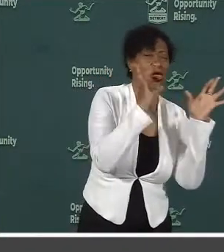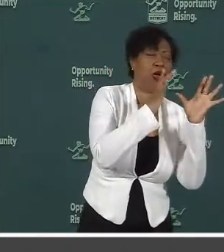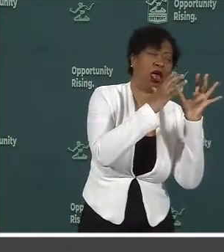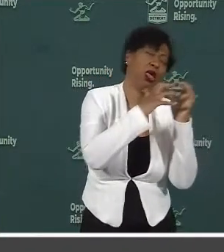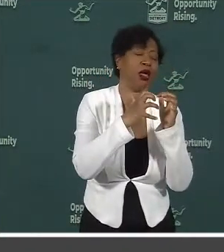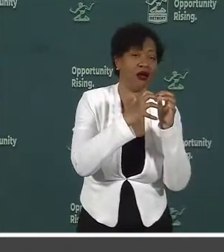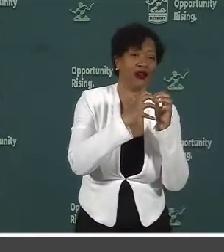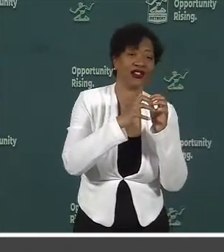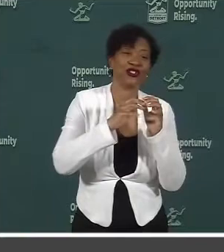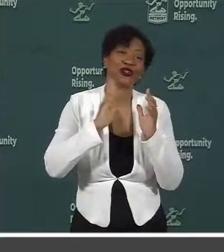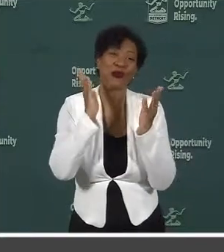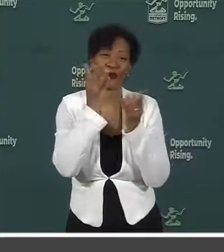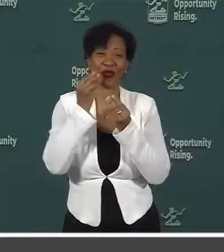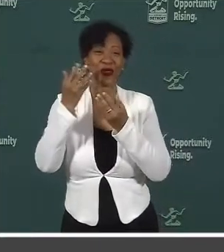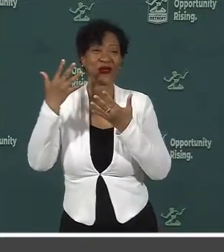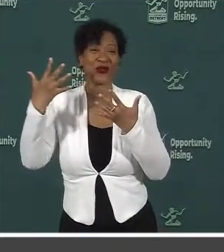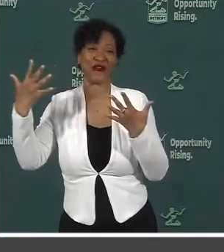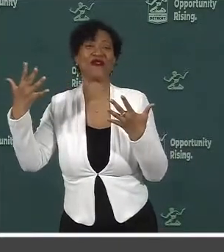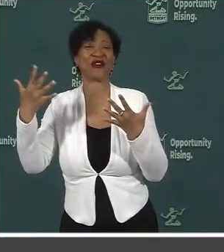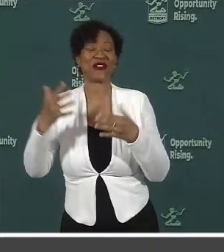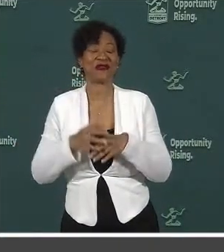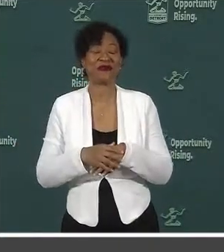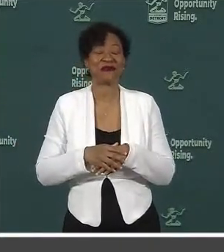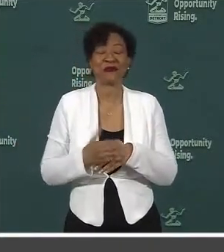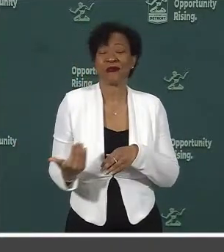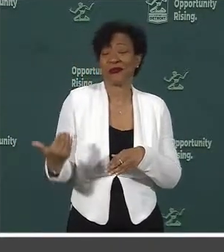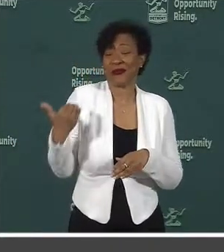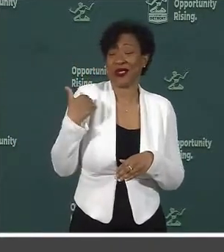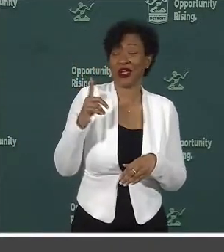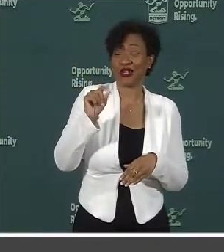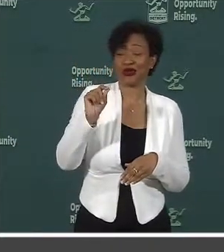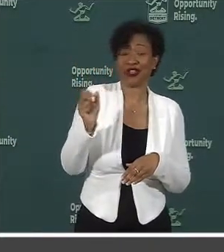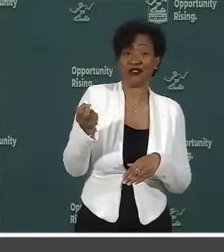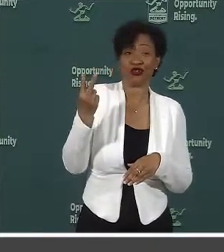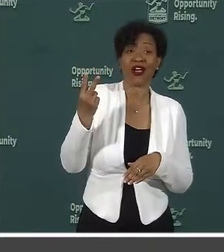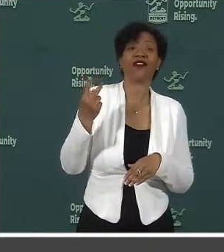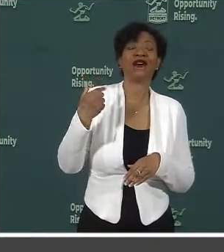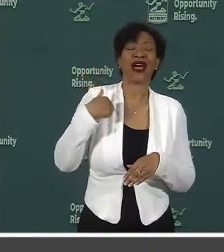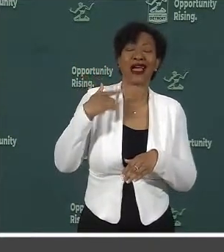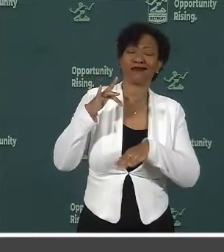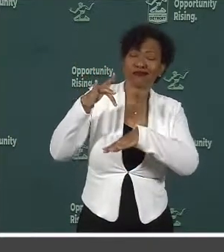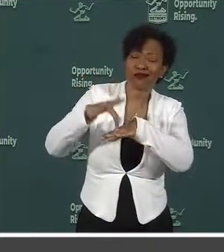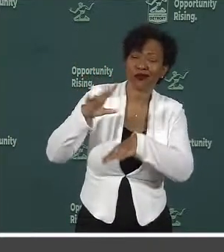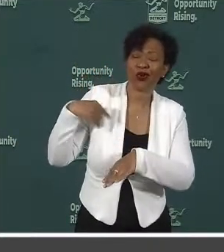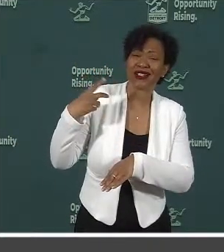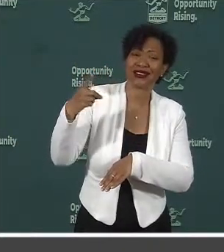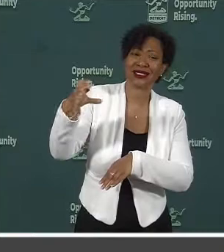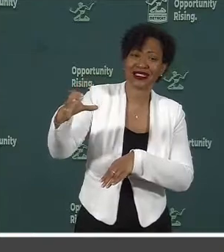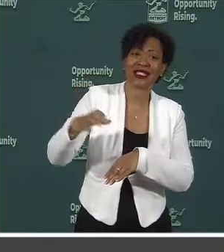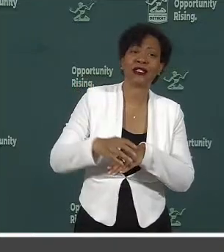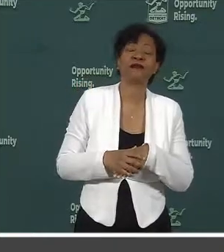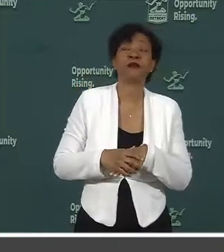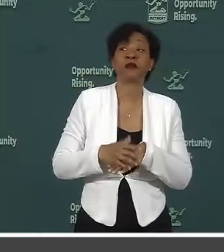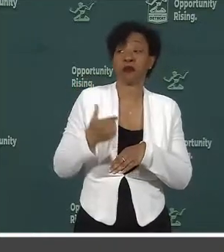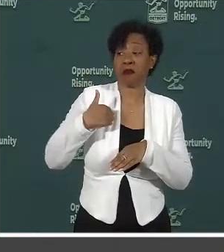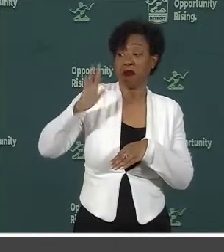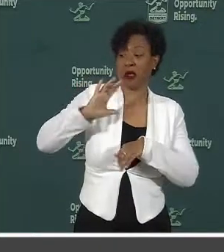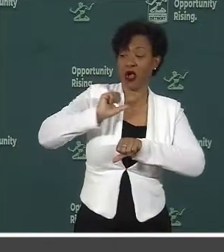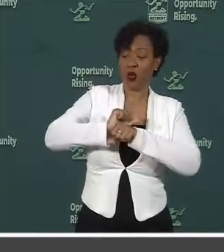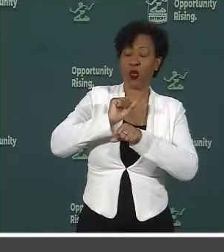2012 I WAS IN WASHINGTON DC WHEN I WAS WORKING AT THE DETROIT MEDICAL CENTER AT A CONFERENCE AND SOMEBODY SAID TO ME WE GOT A MUSEUM HERE WITH A